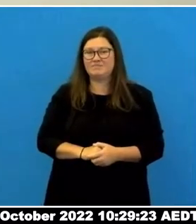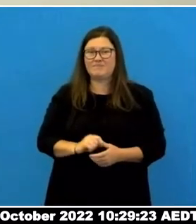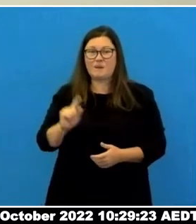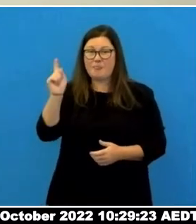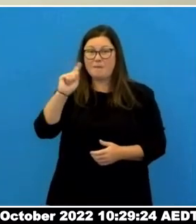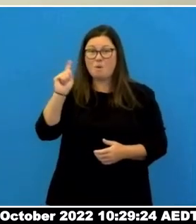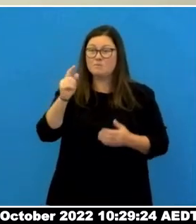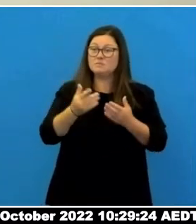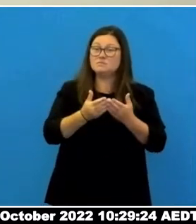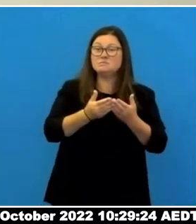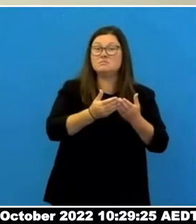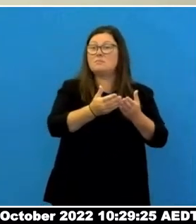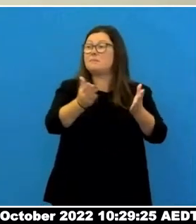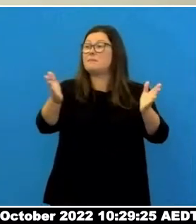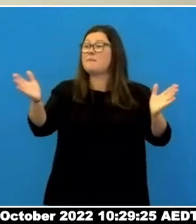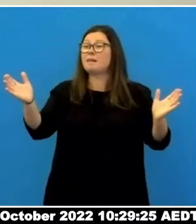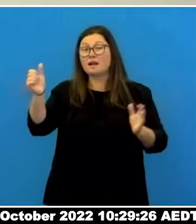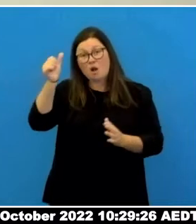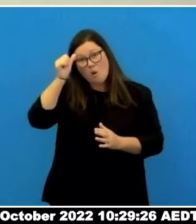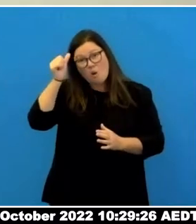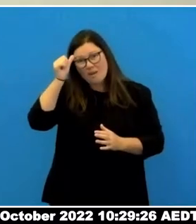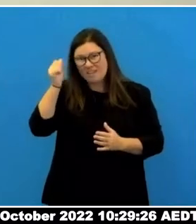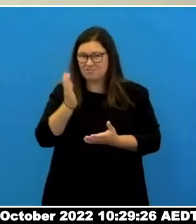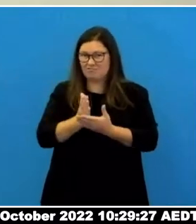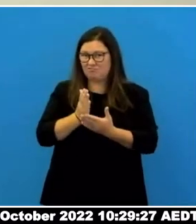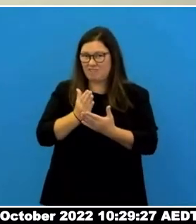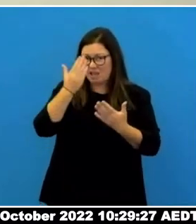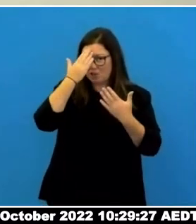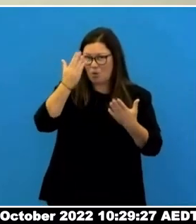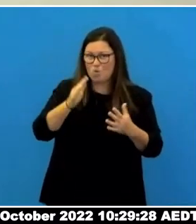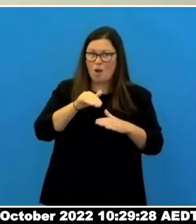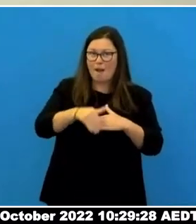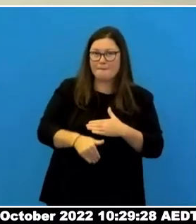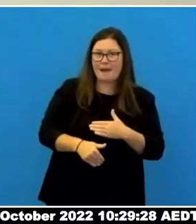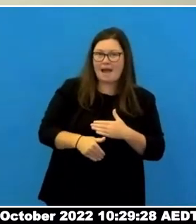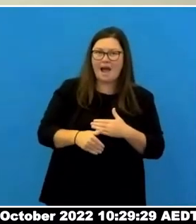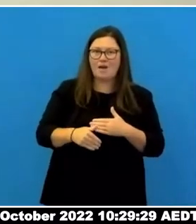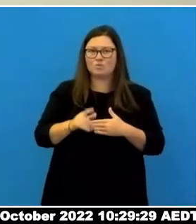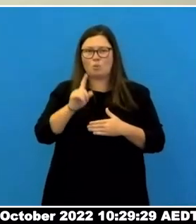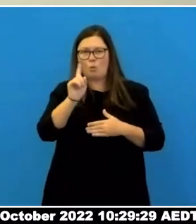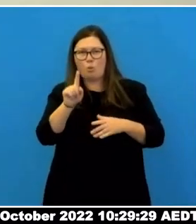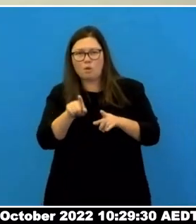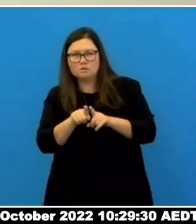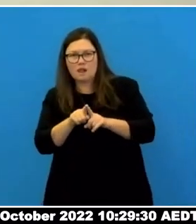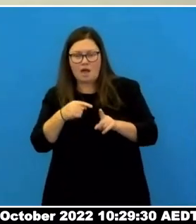of how experience of living with disability can intersect with and compound the experiences of racism.